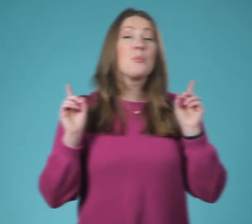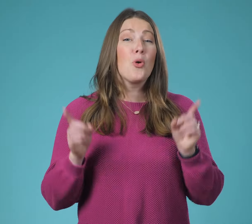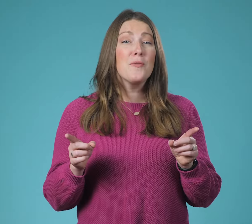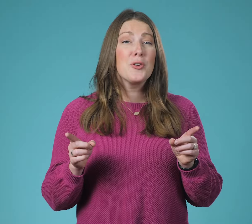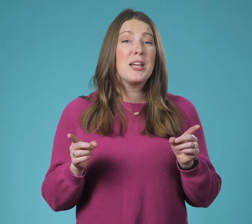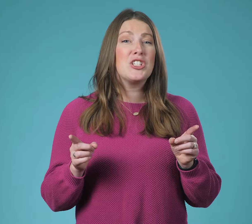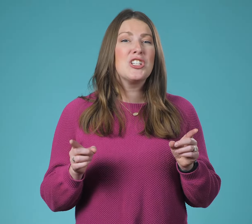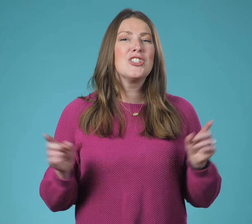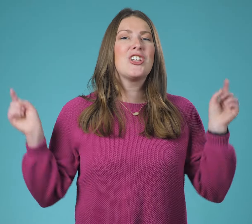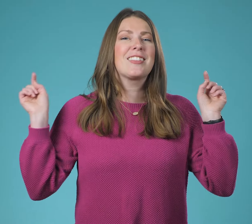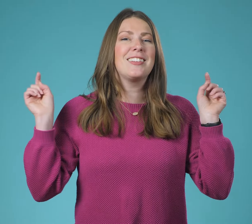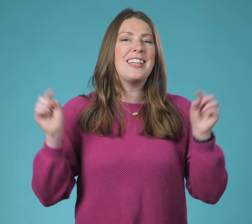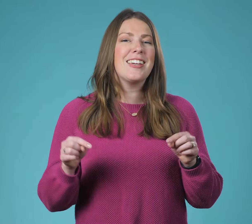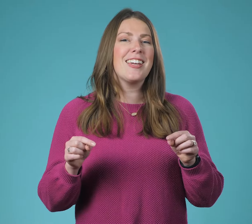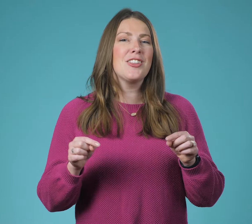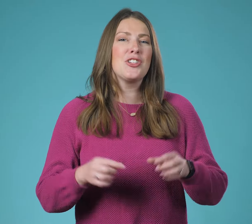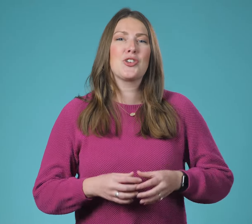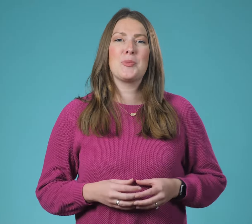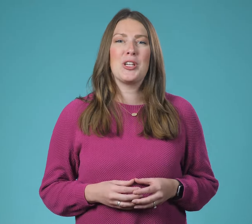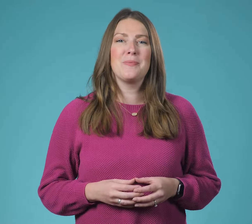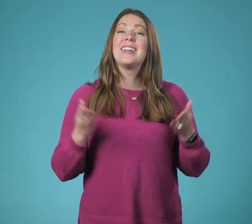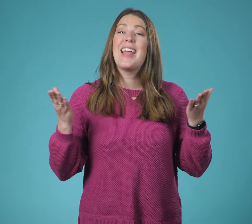For more information, check the link in the description.